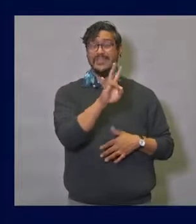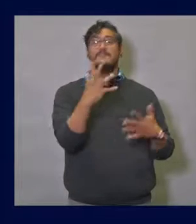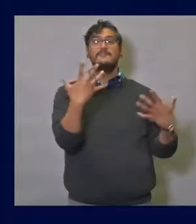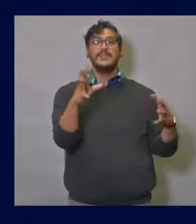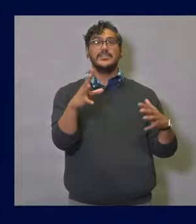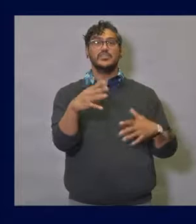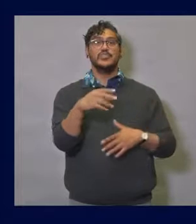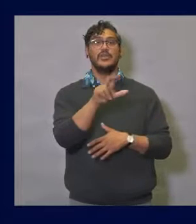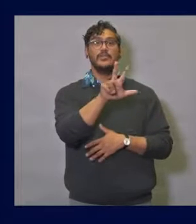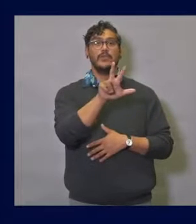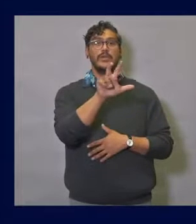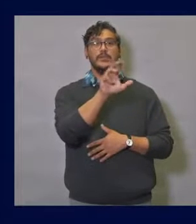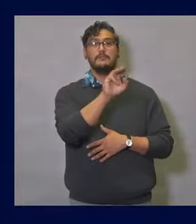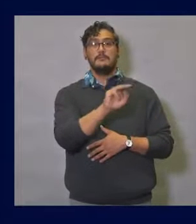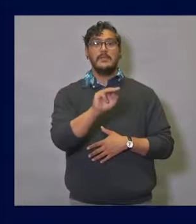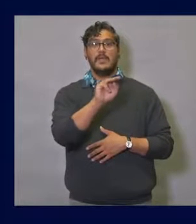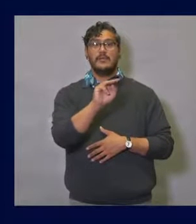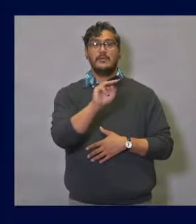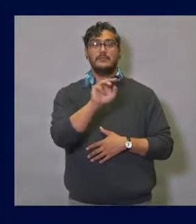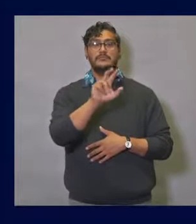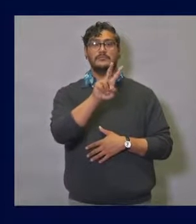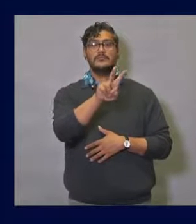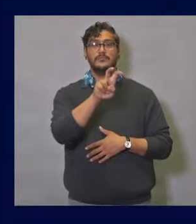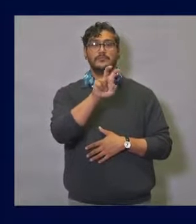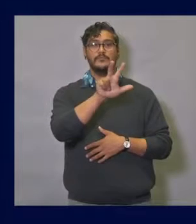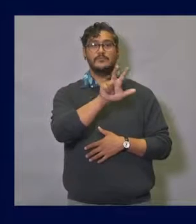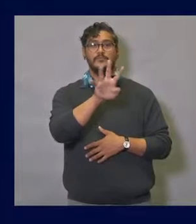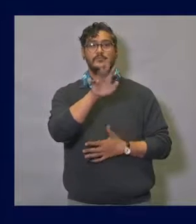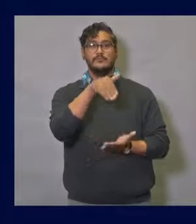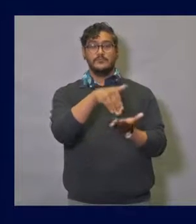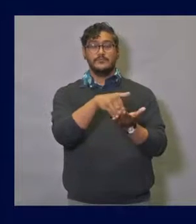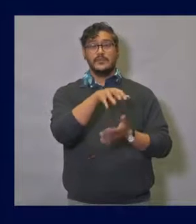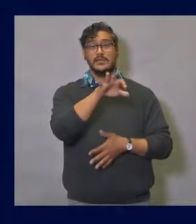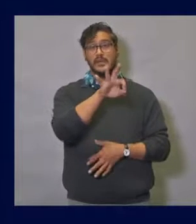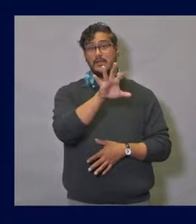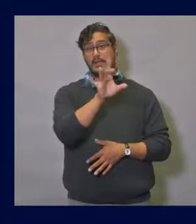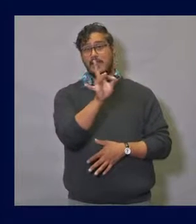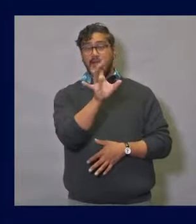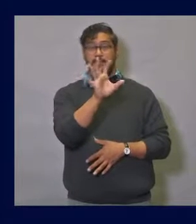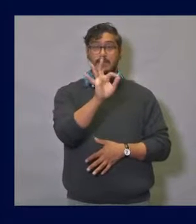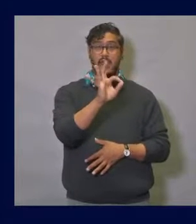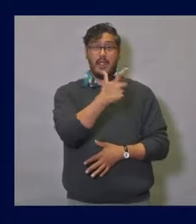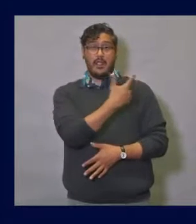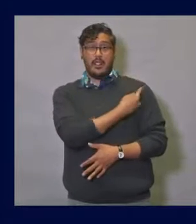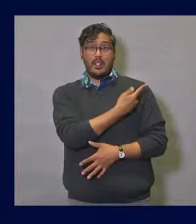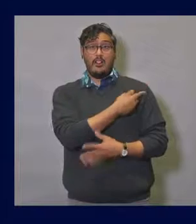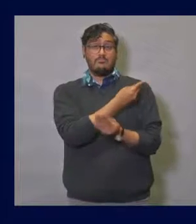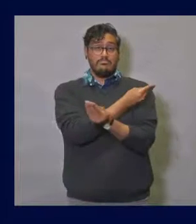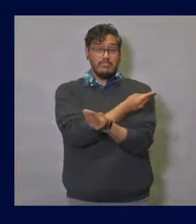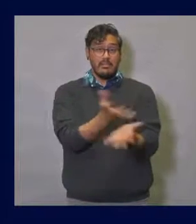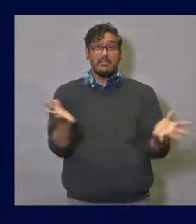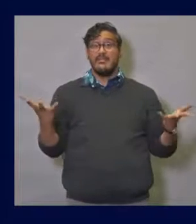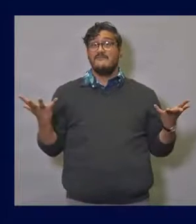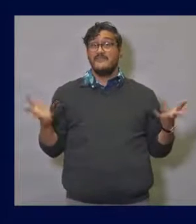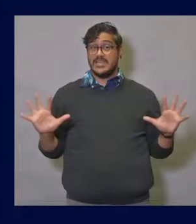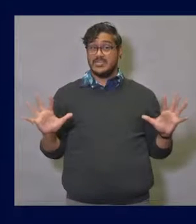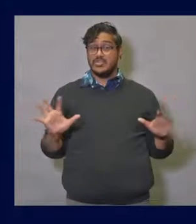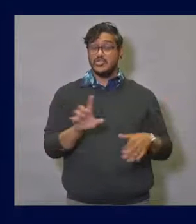MARCH 17, WE ADMINISTERED